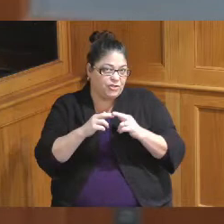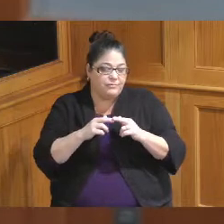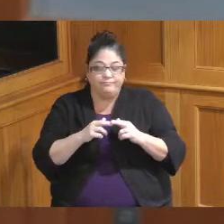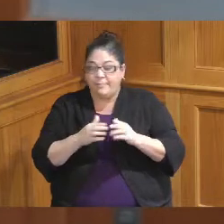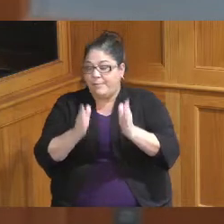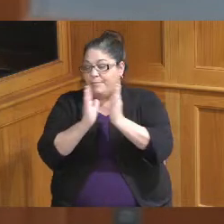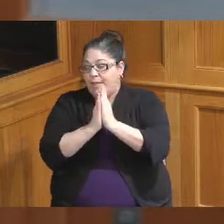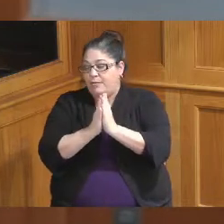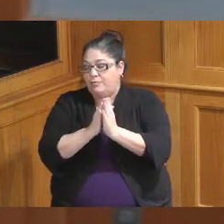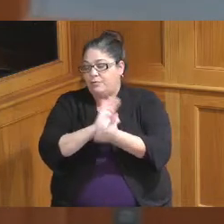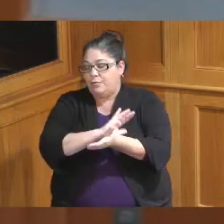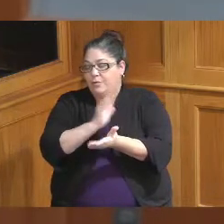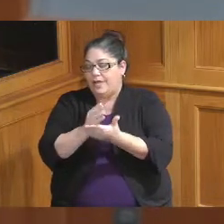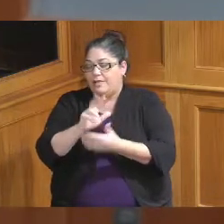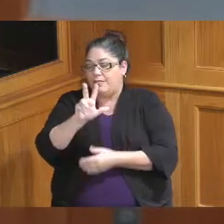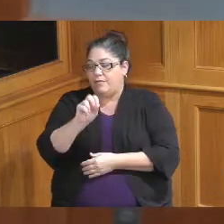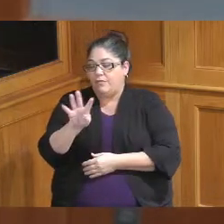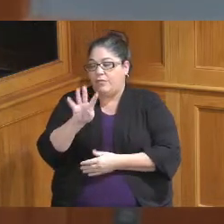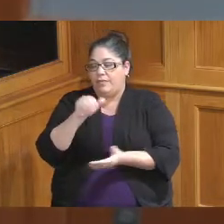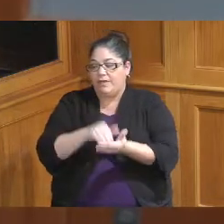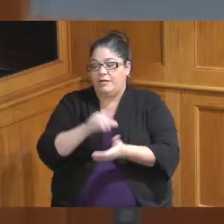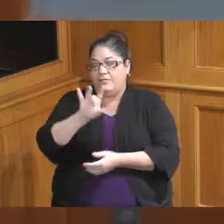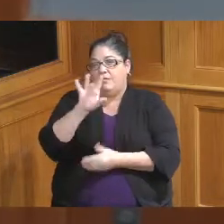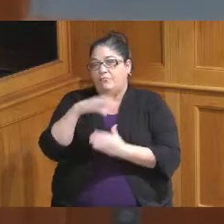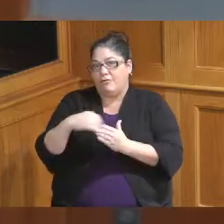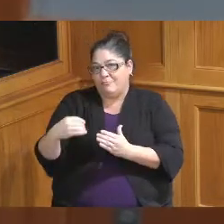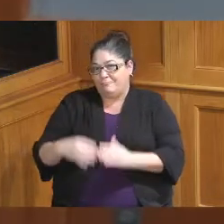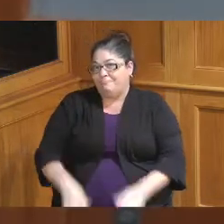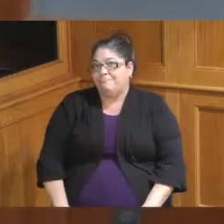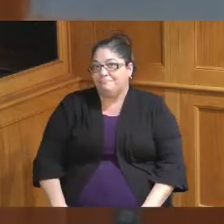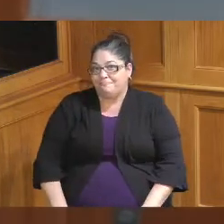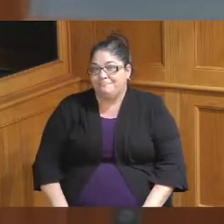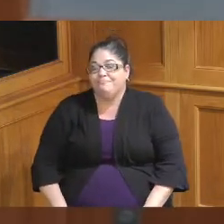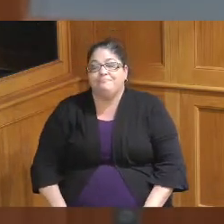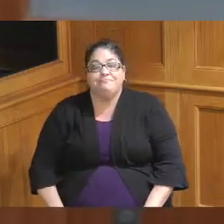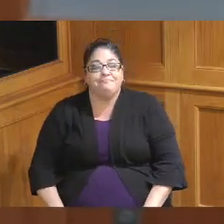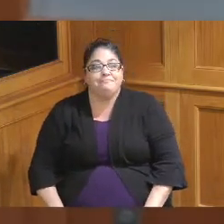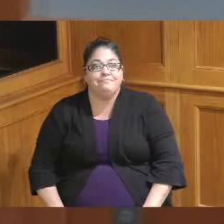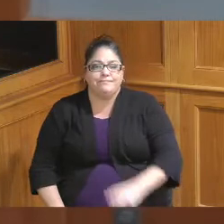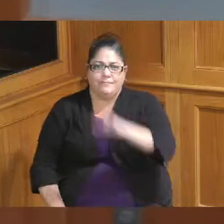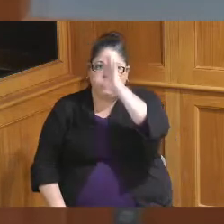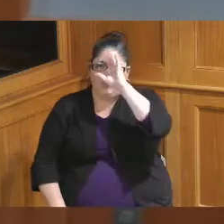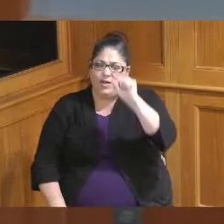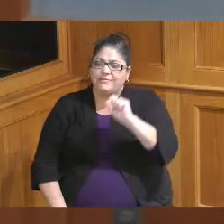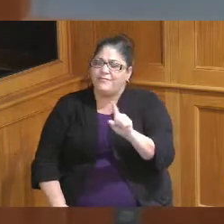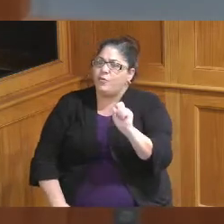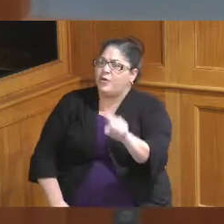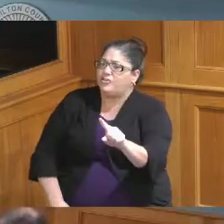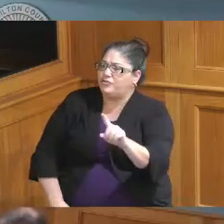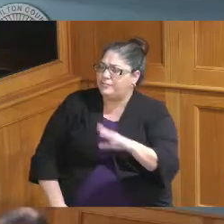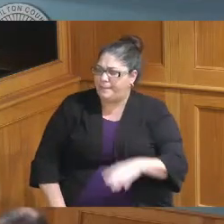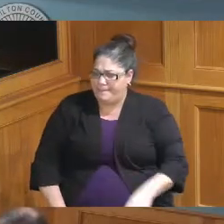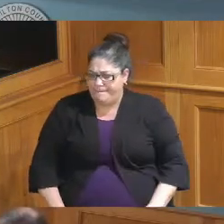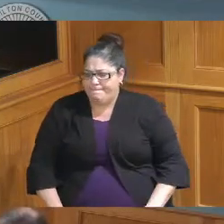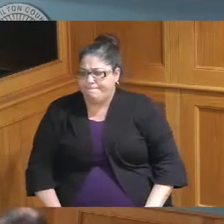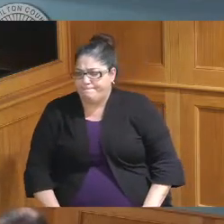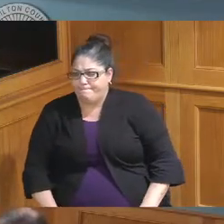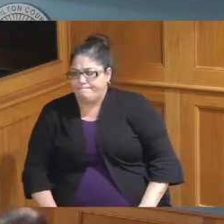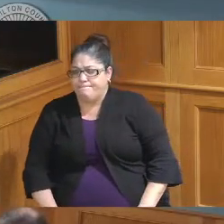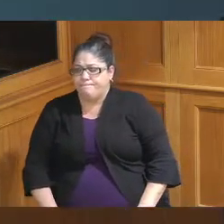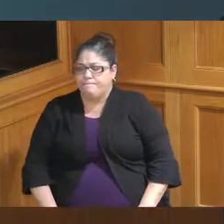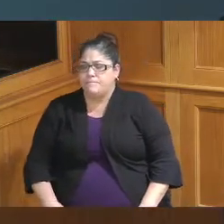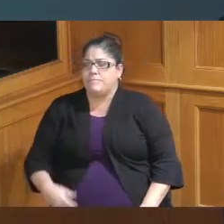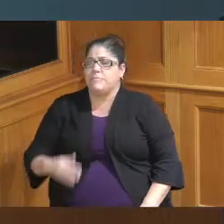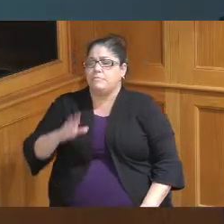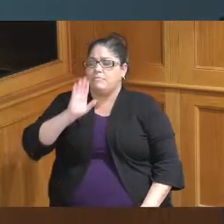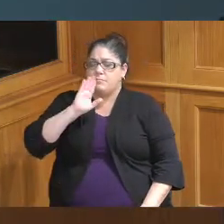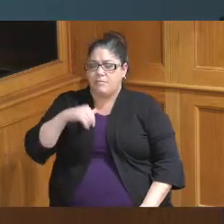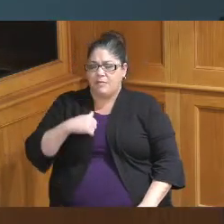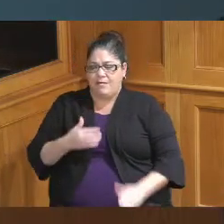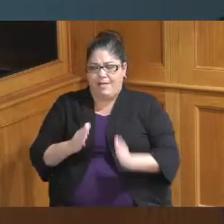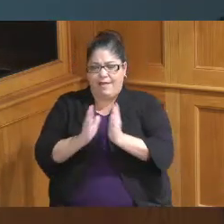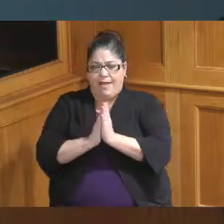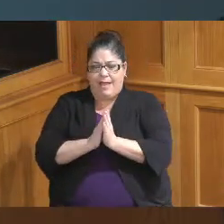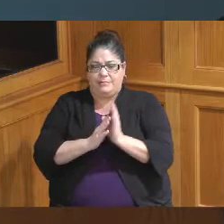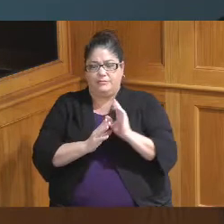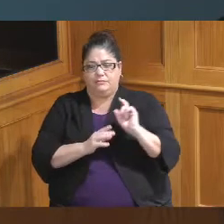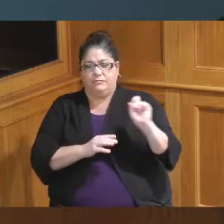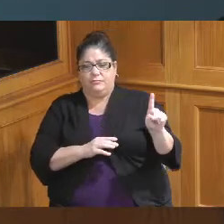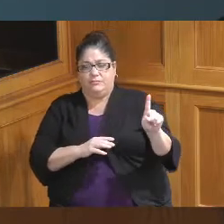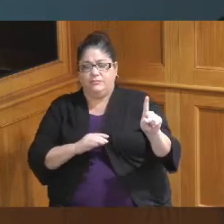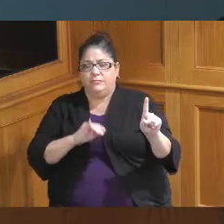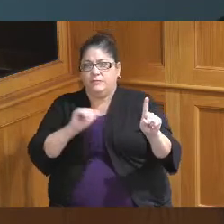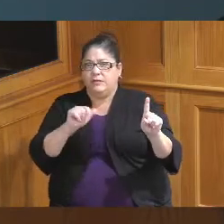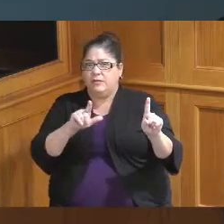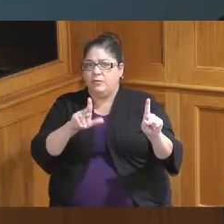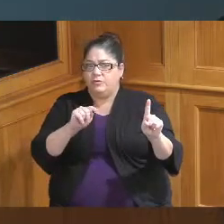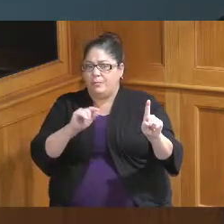agreement is for $34,500 thank you I did have a question I had asked Mr Aluotto may have answer